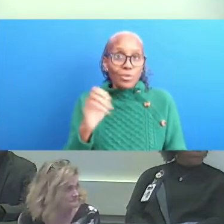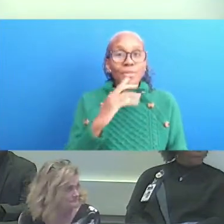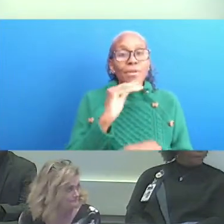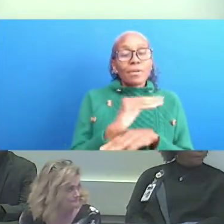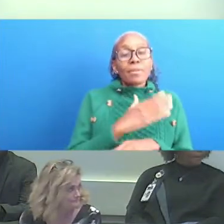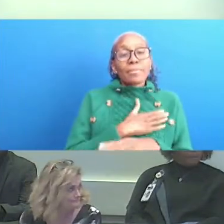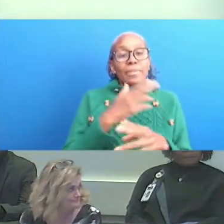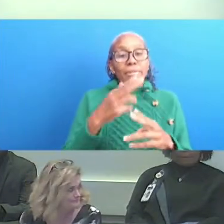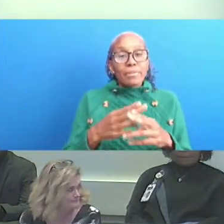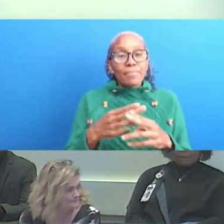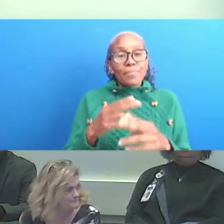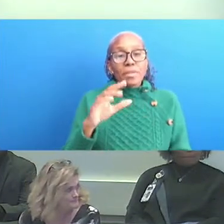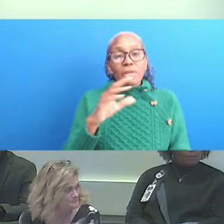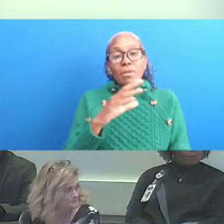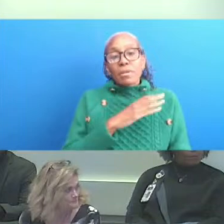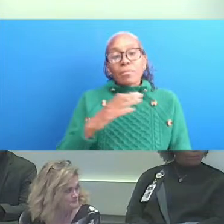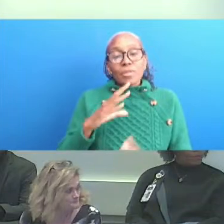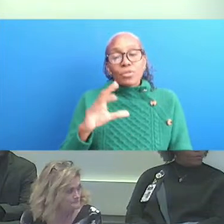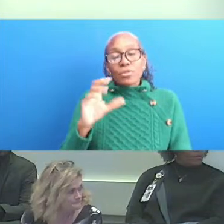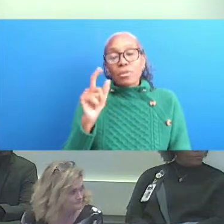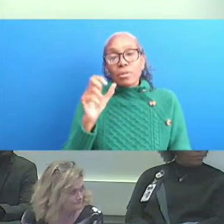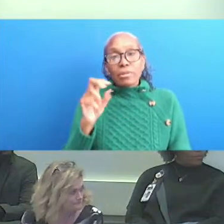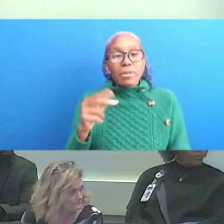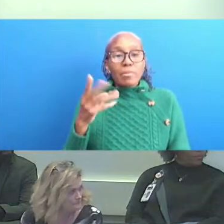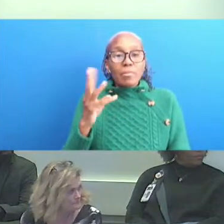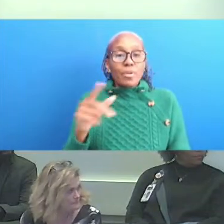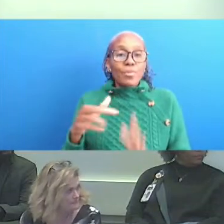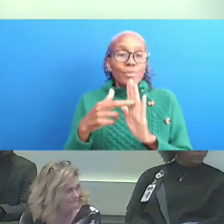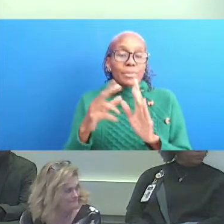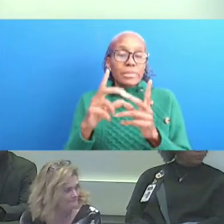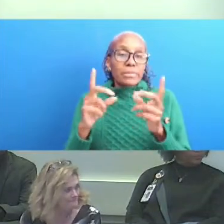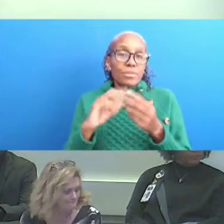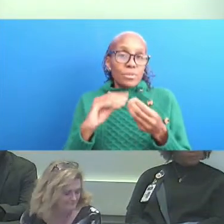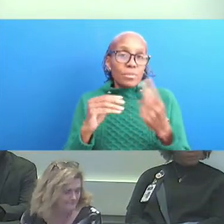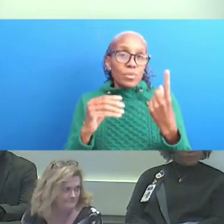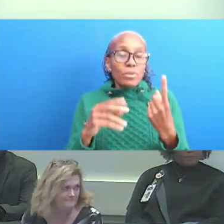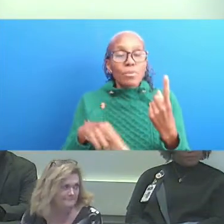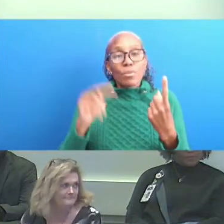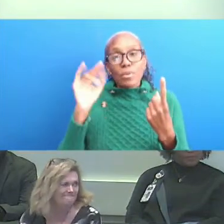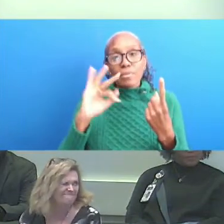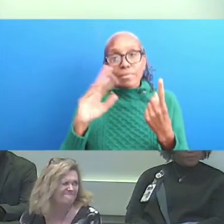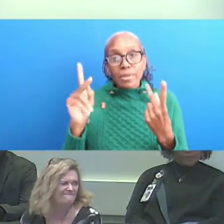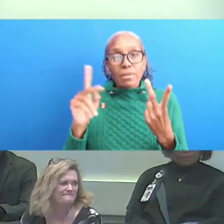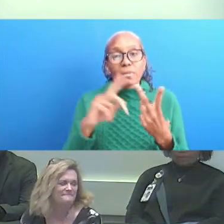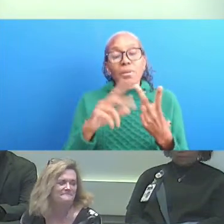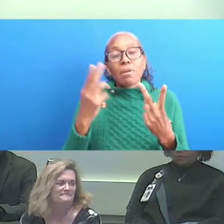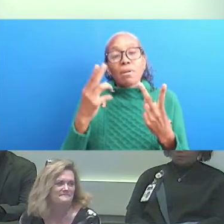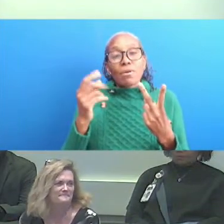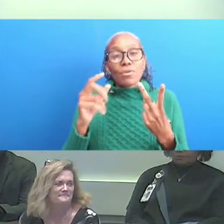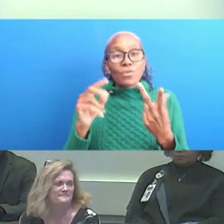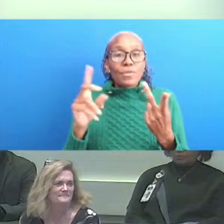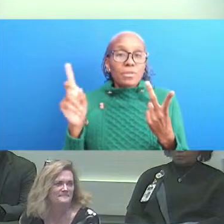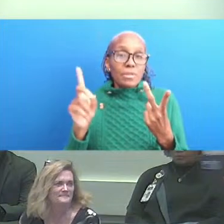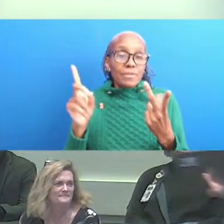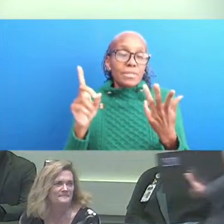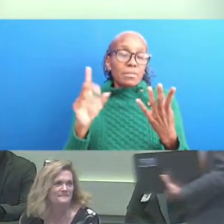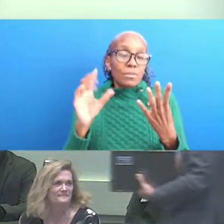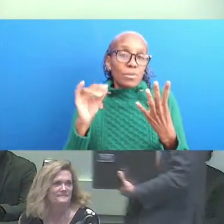COUNTY COMMISSIONER AT LARGE. GOOD AFTERNOON.